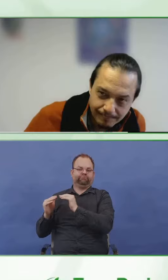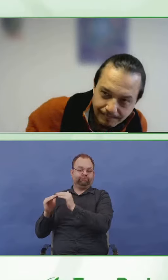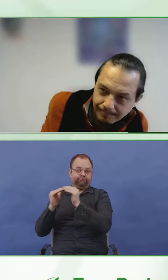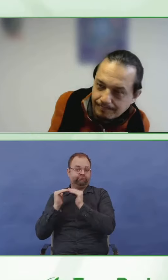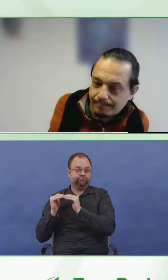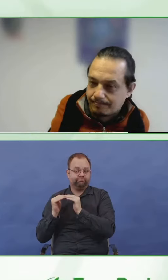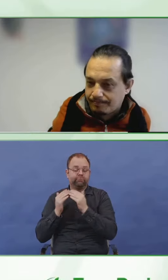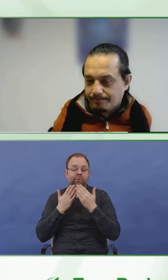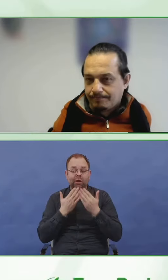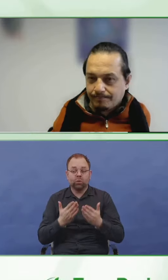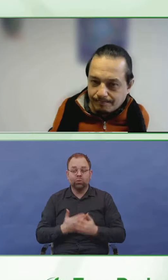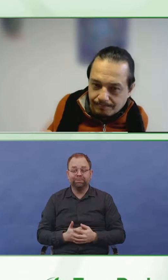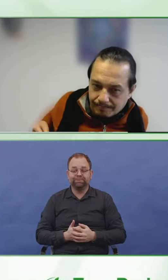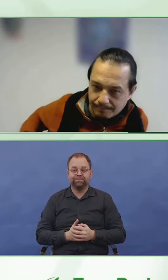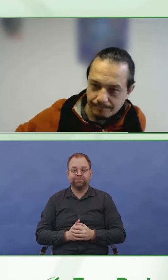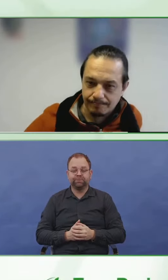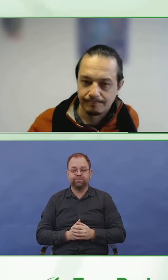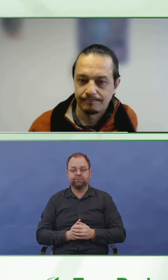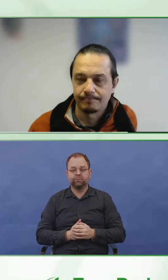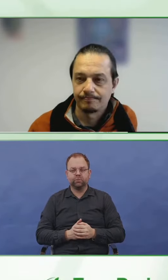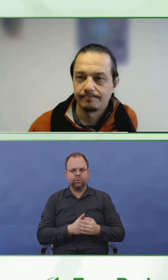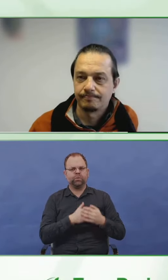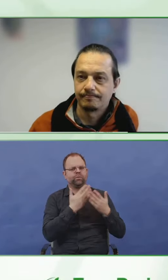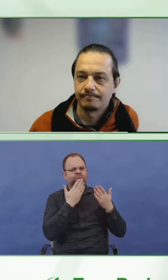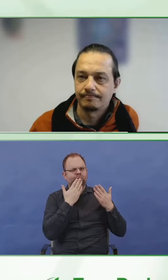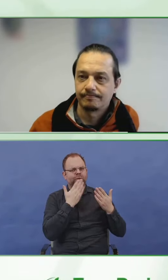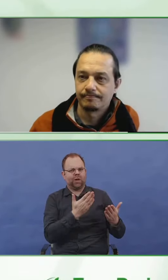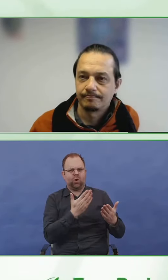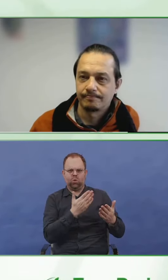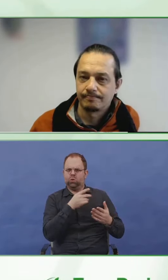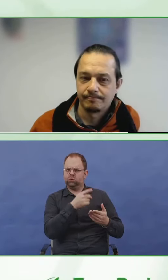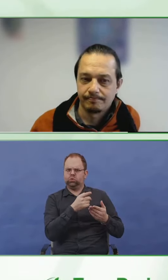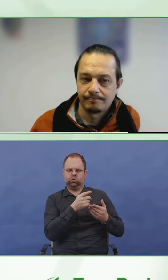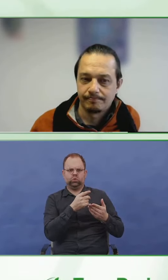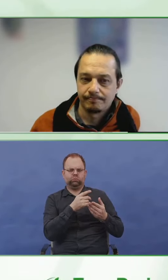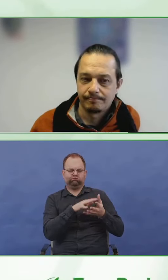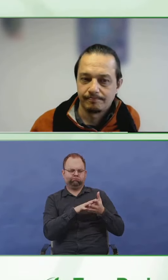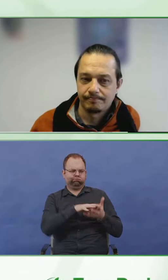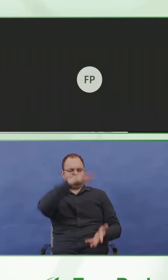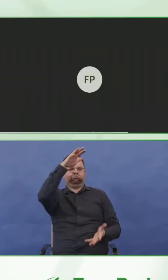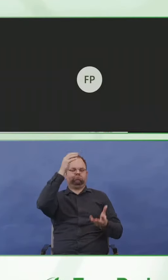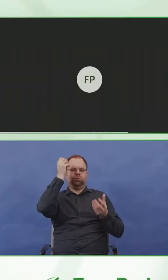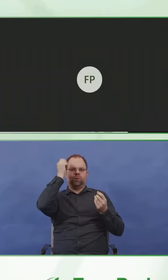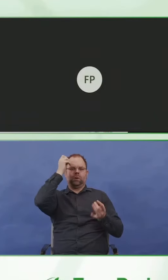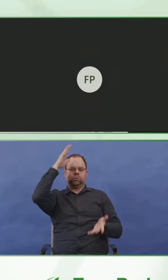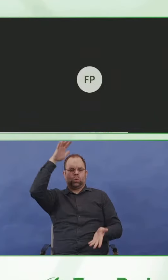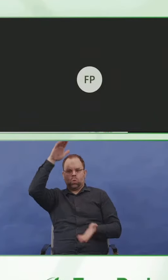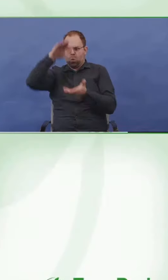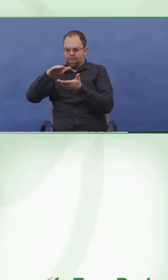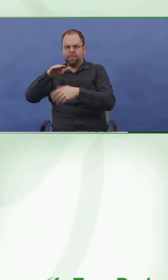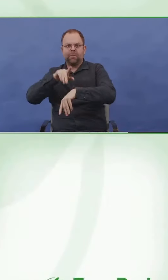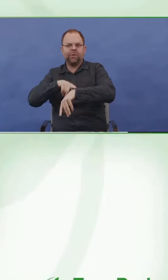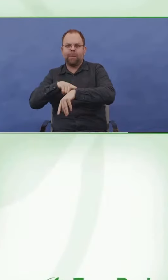Let's go from the UN to another body which is the International